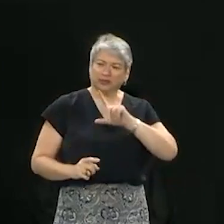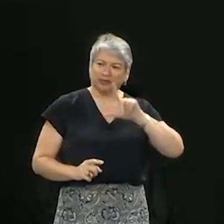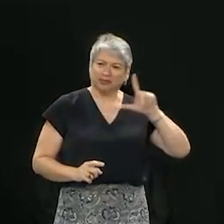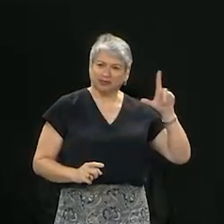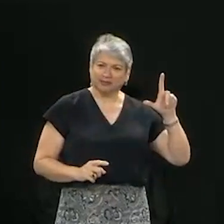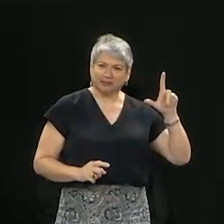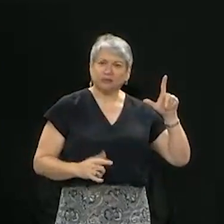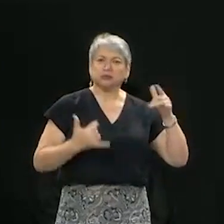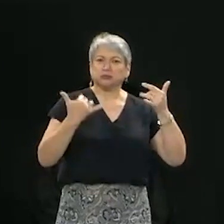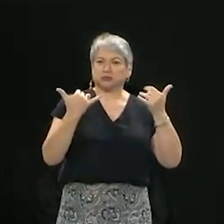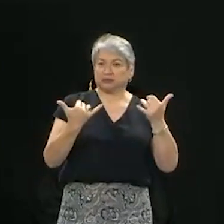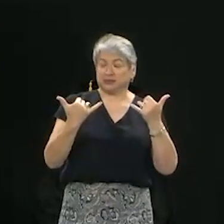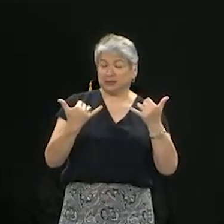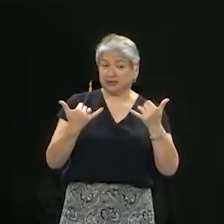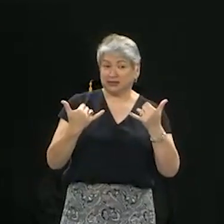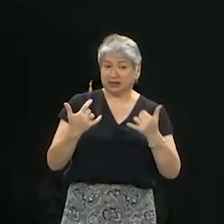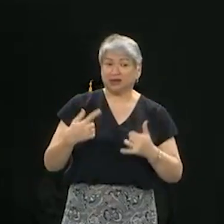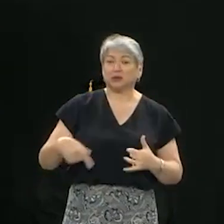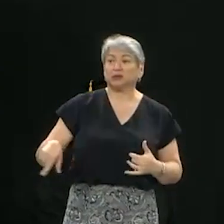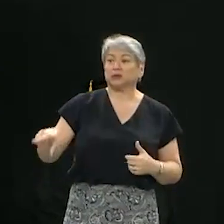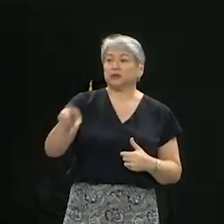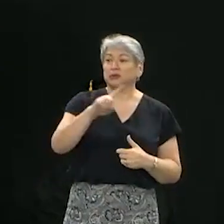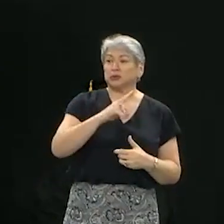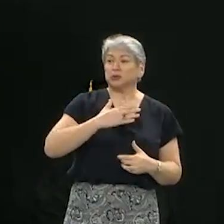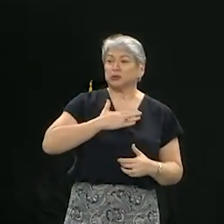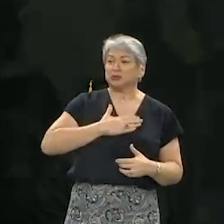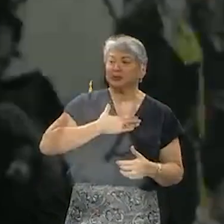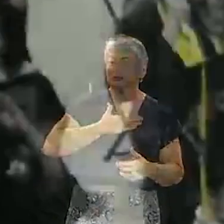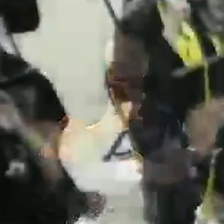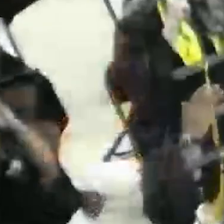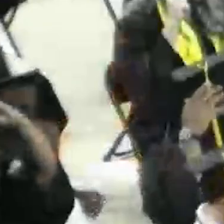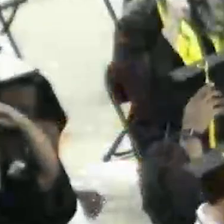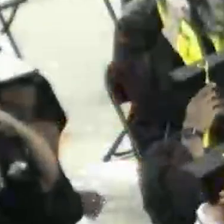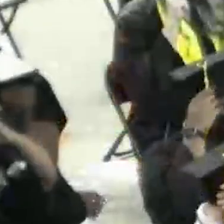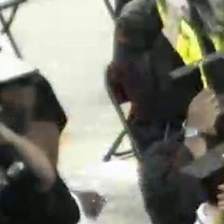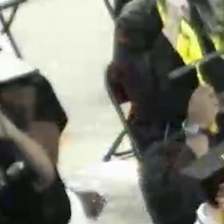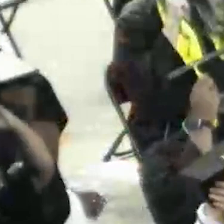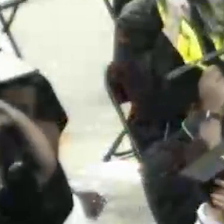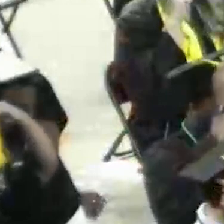So now, would you please move your tassel from the right to the left,